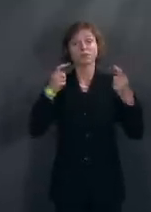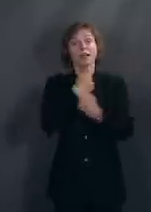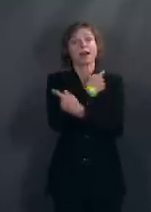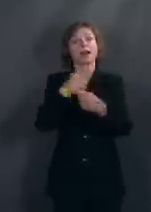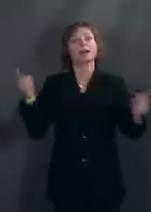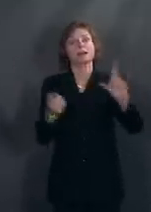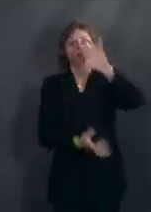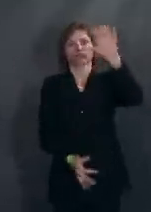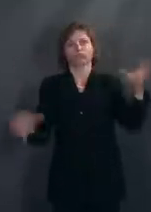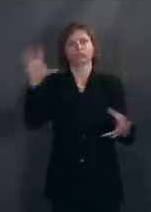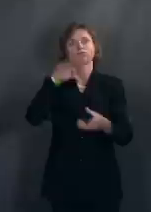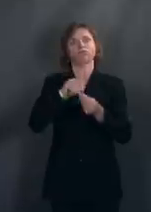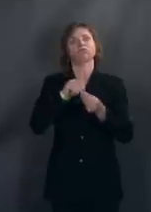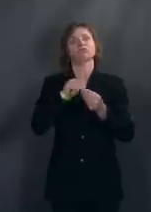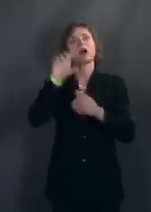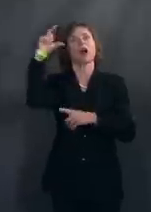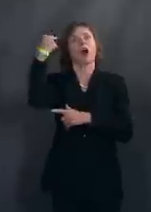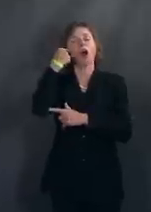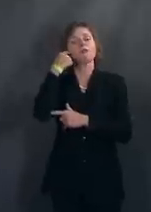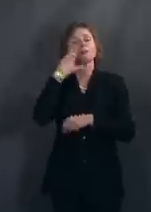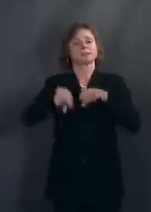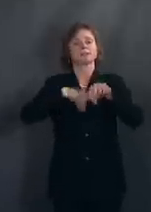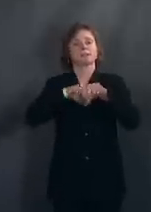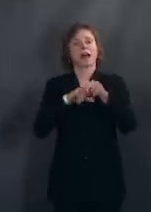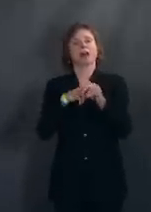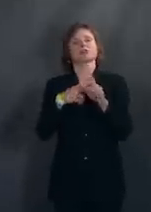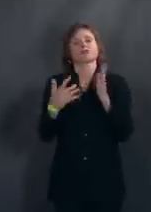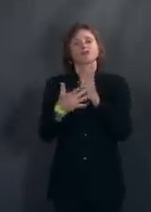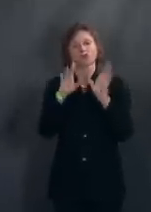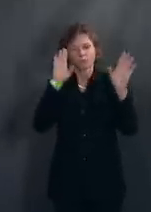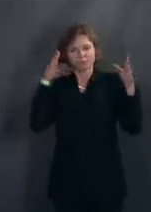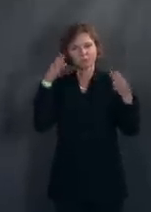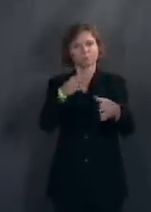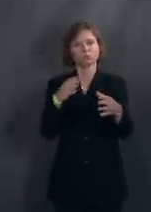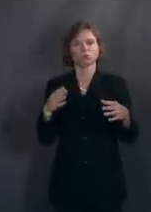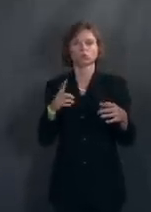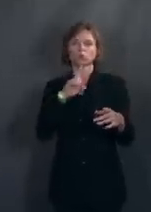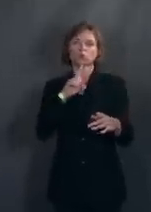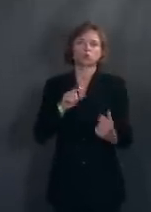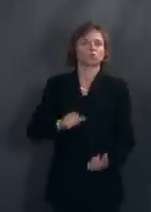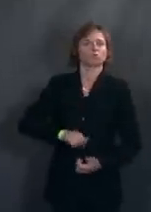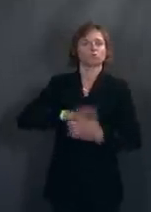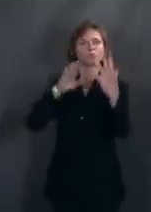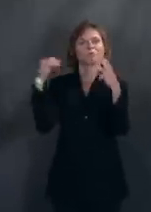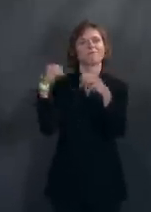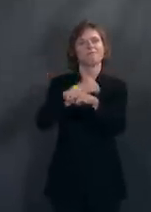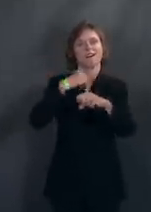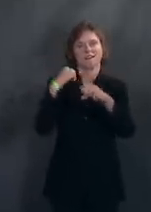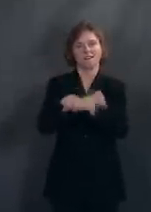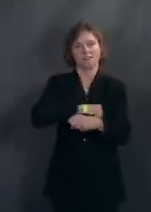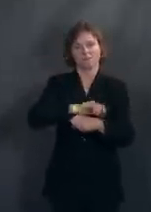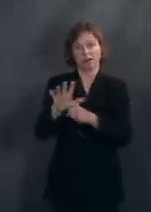of government national strategy to fight the pandemic. Today, I'll talk about three specific actions.